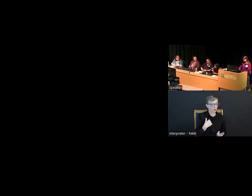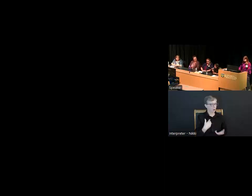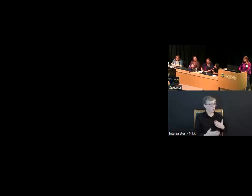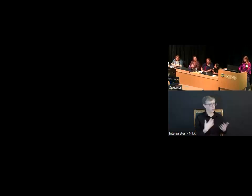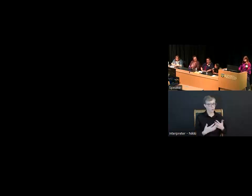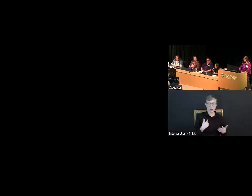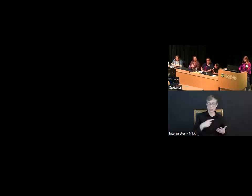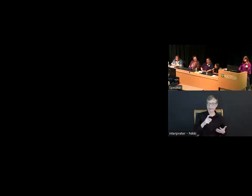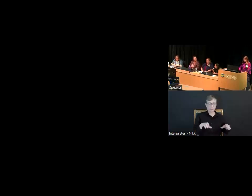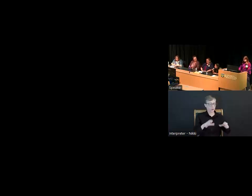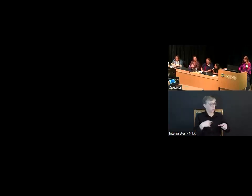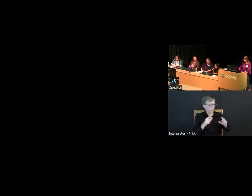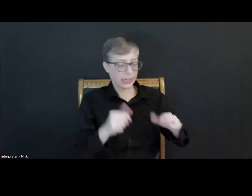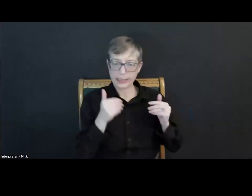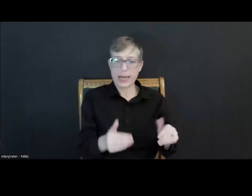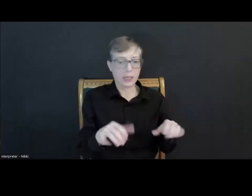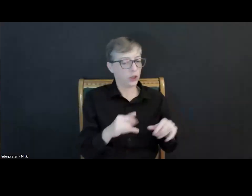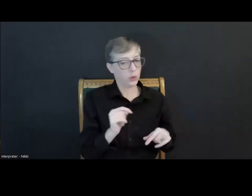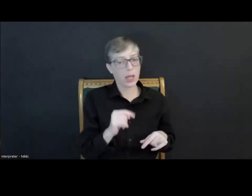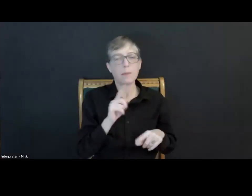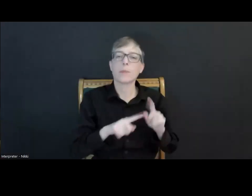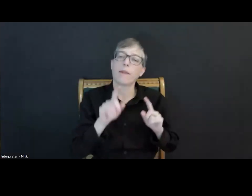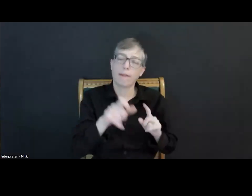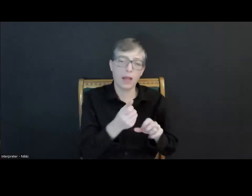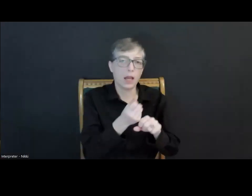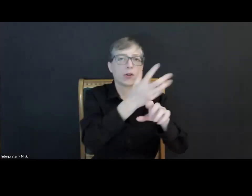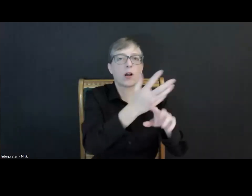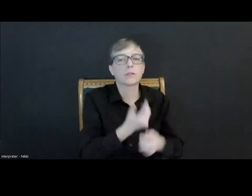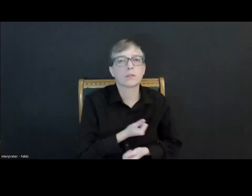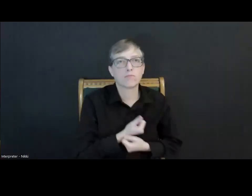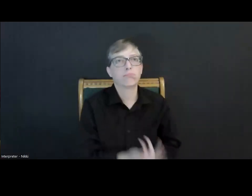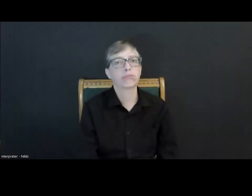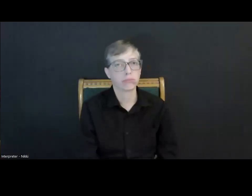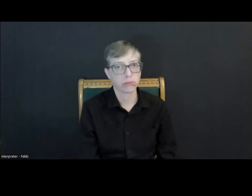and so um challenging myself to be honest with myself has been really important as part of my